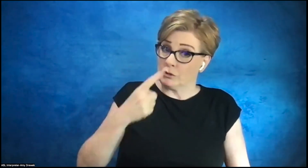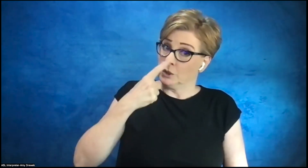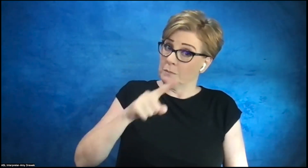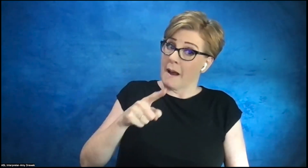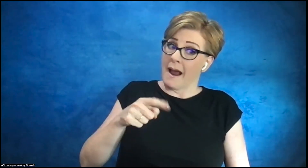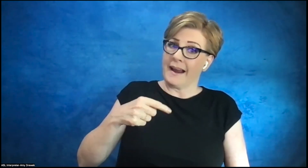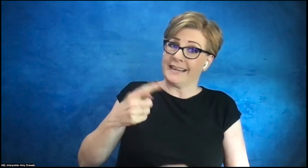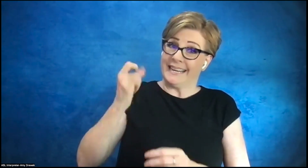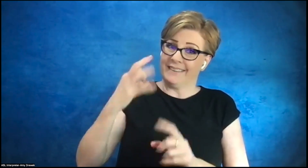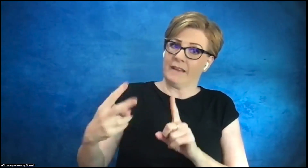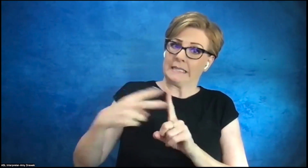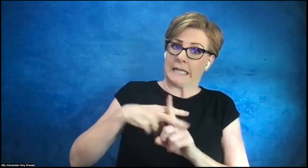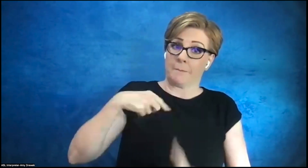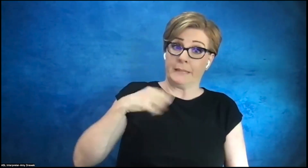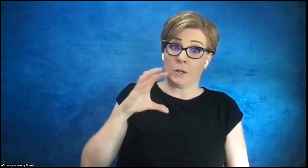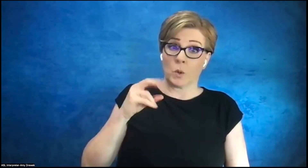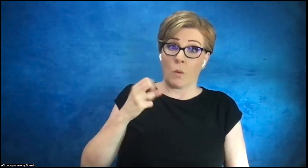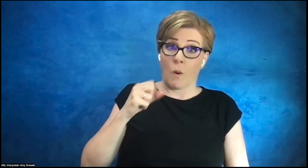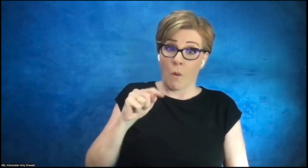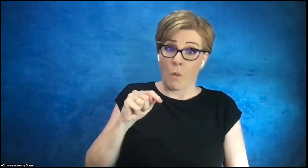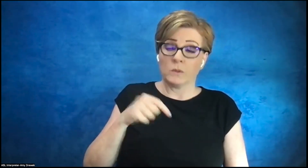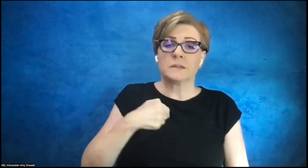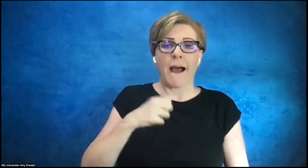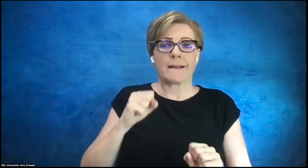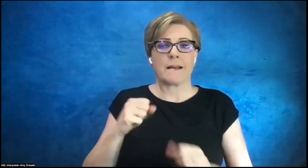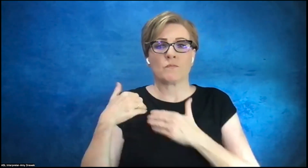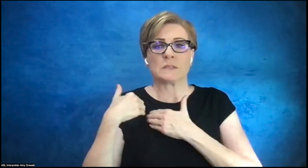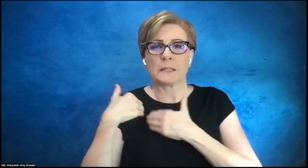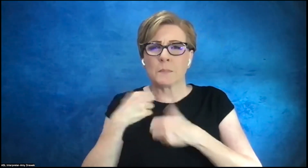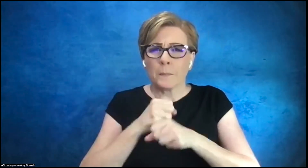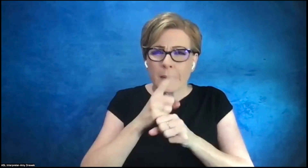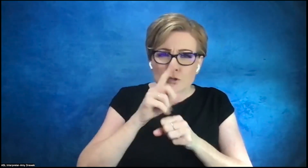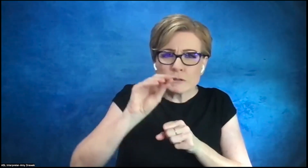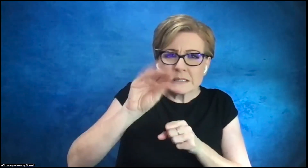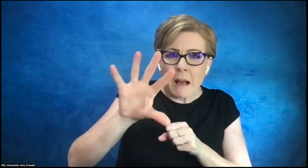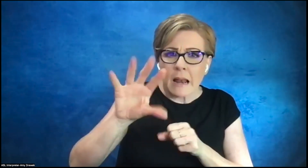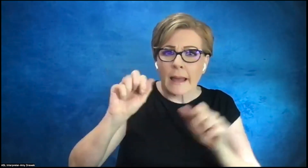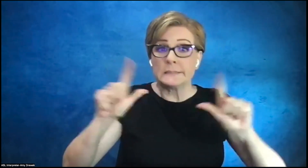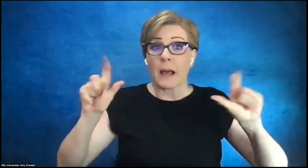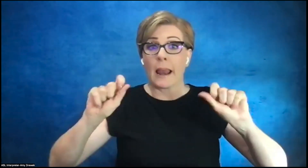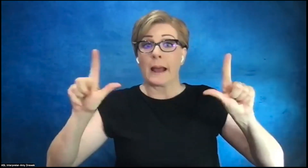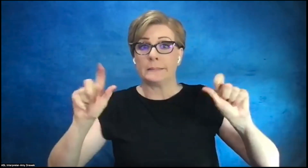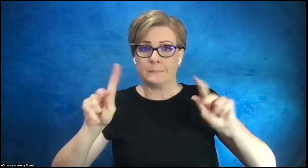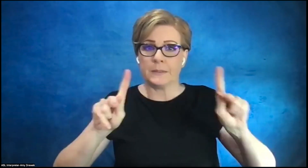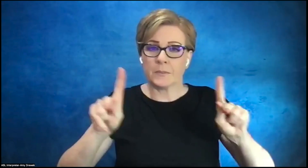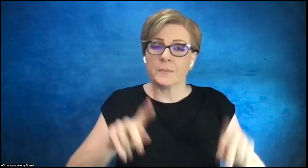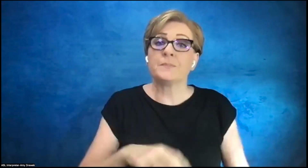Awesome, thank you. GABI: April, it looks like -- I have